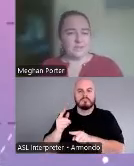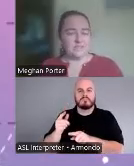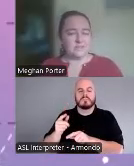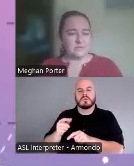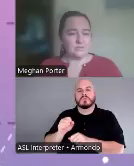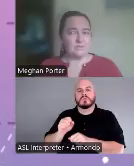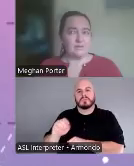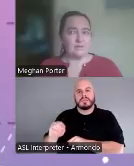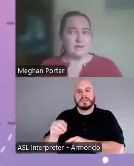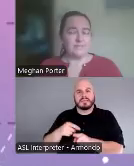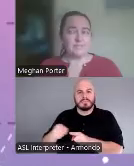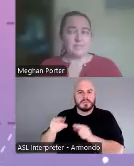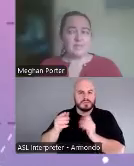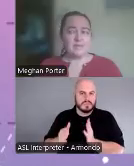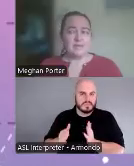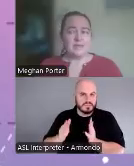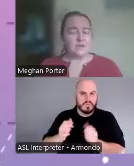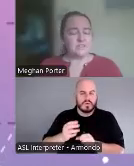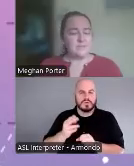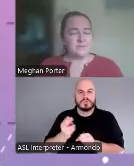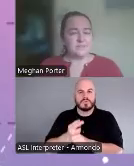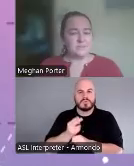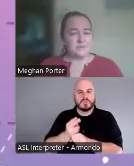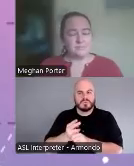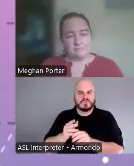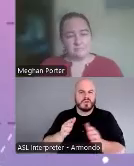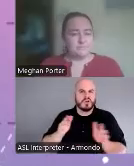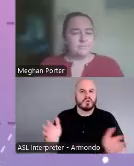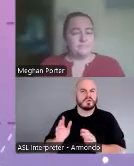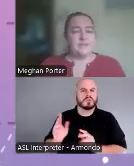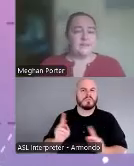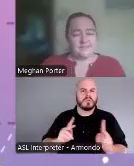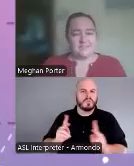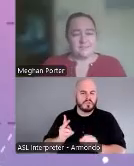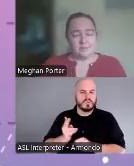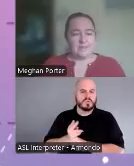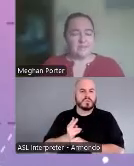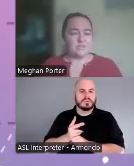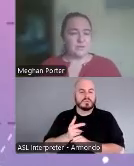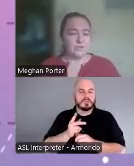to encourage people to be accessible in their social media